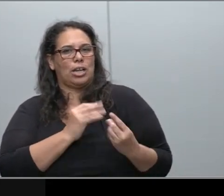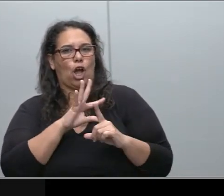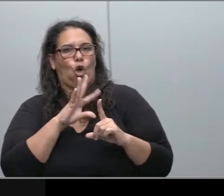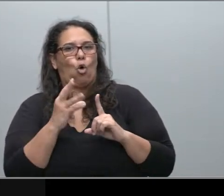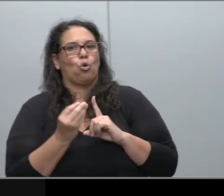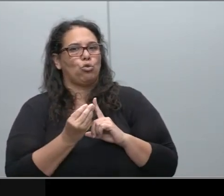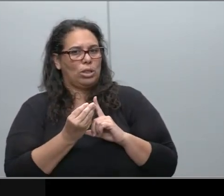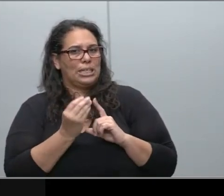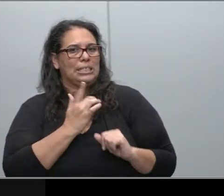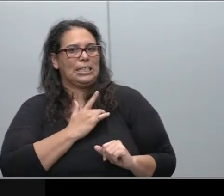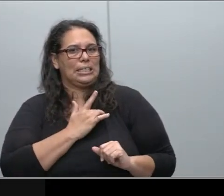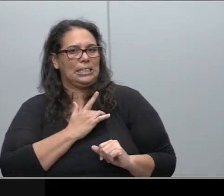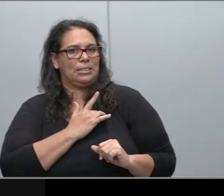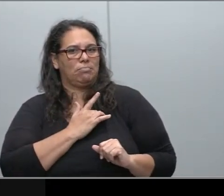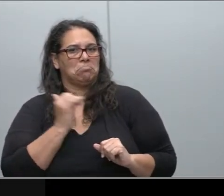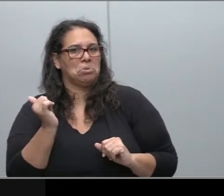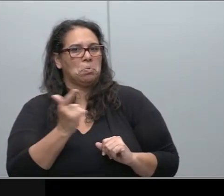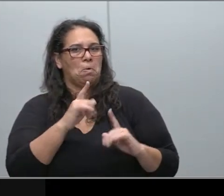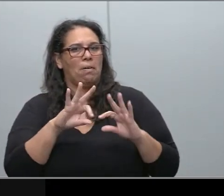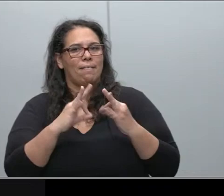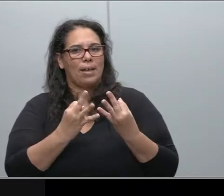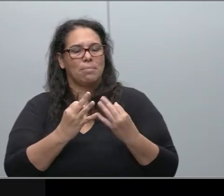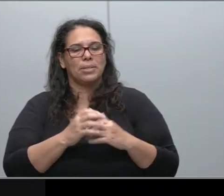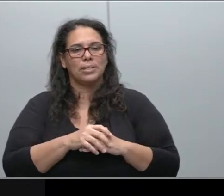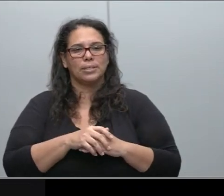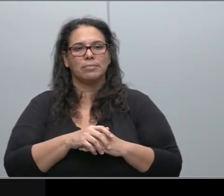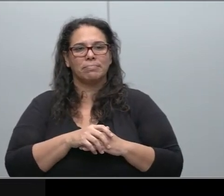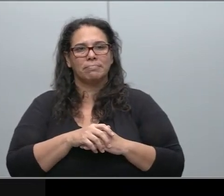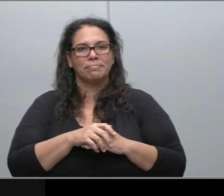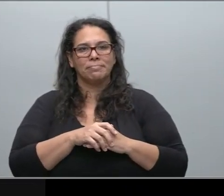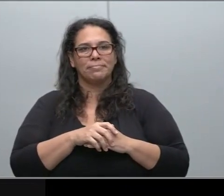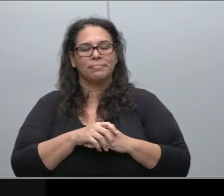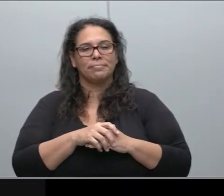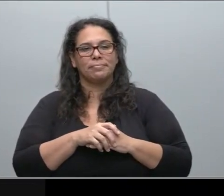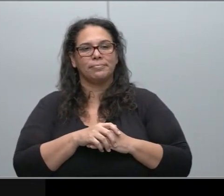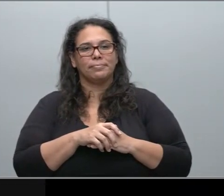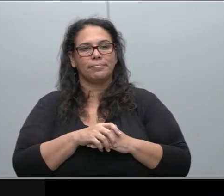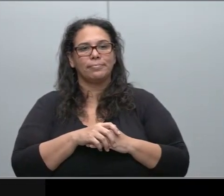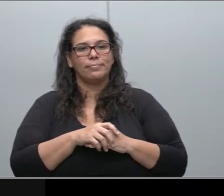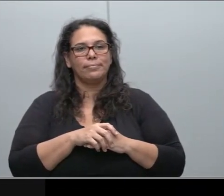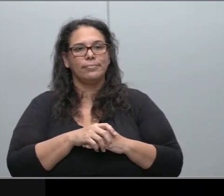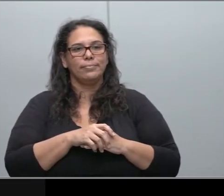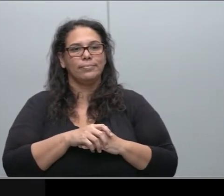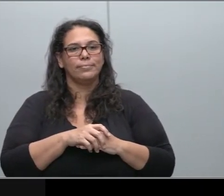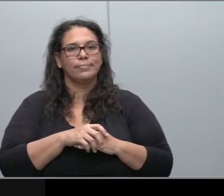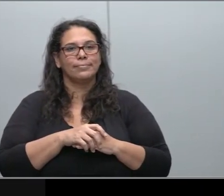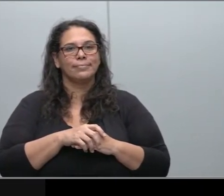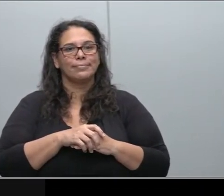I can make myself available, but Dr. Simon might be able to share a little bit more about that because there was a board presentation as well,